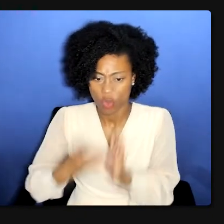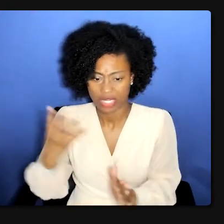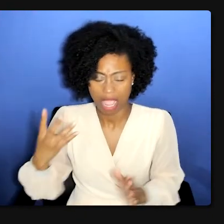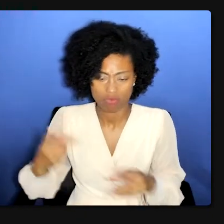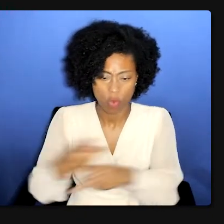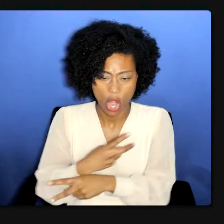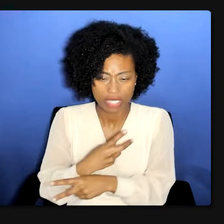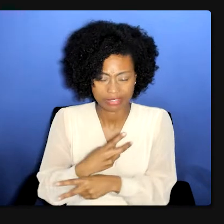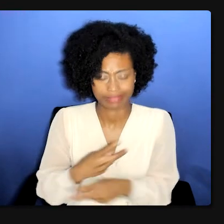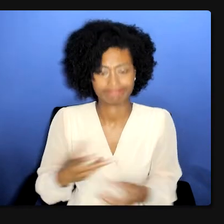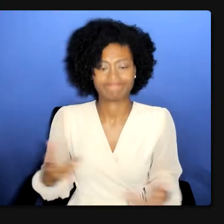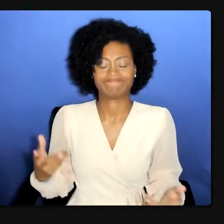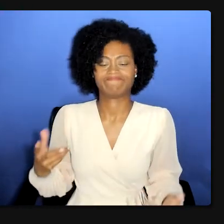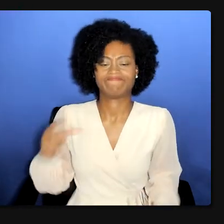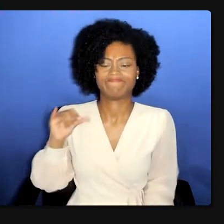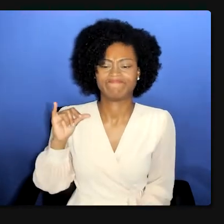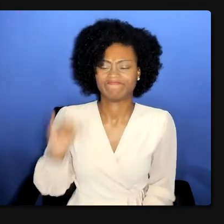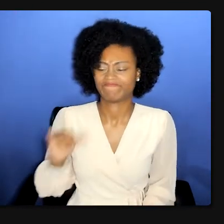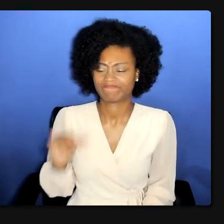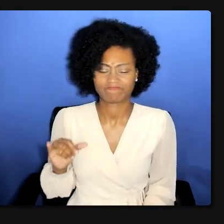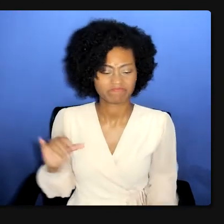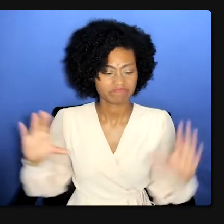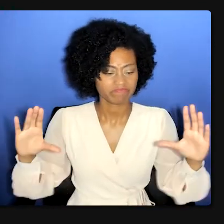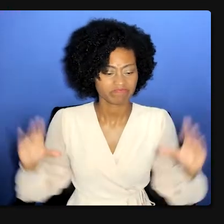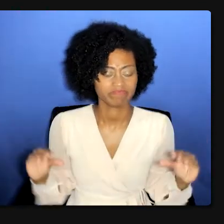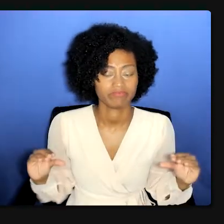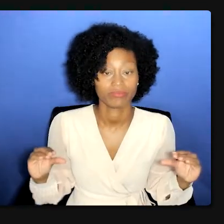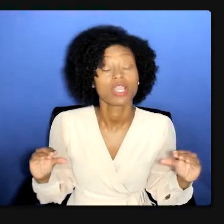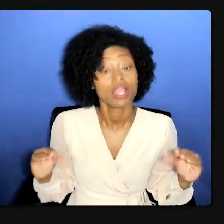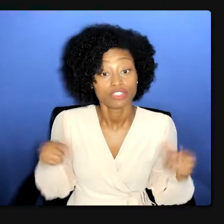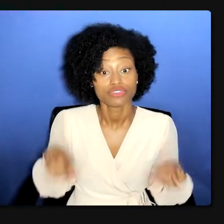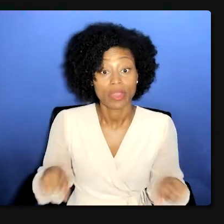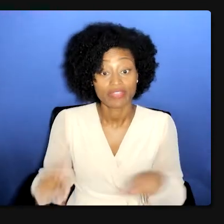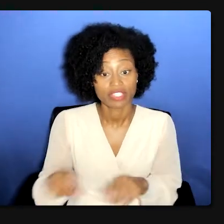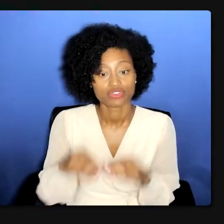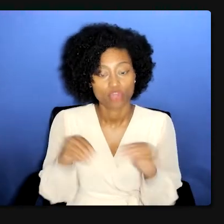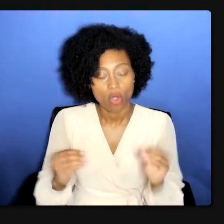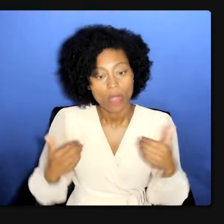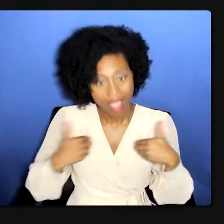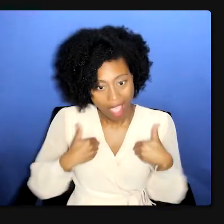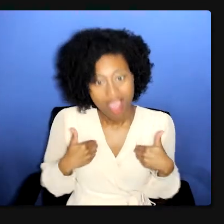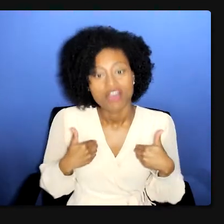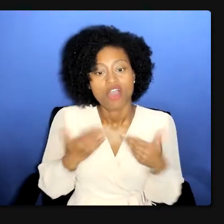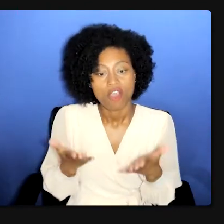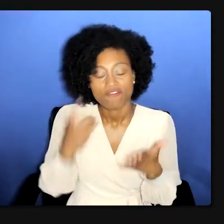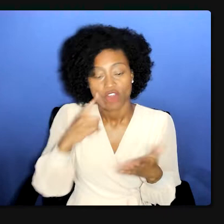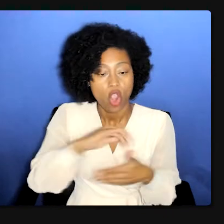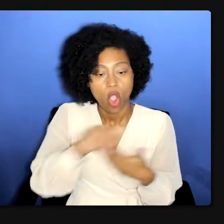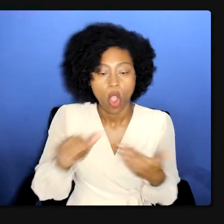At the time, we had an offer in the Store for all new installs called the Starter Pack,